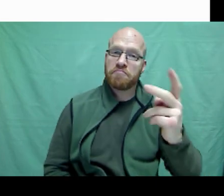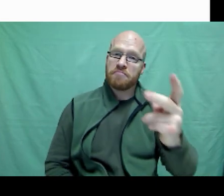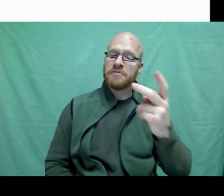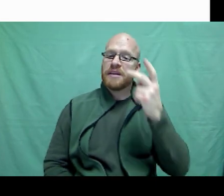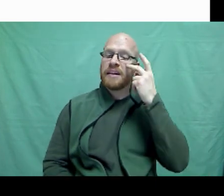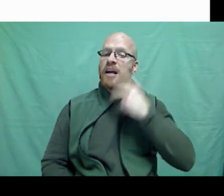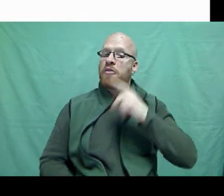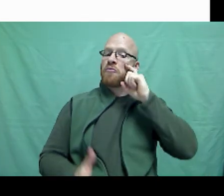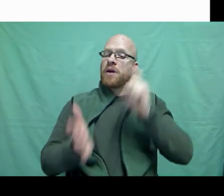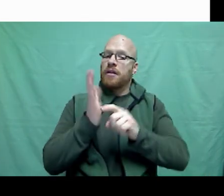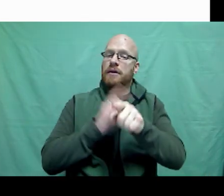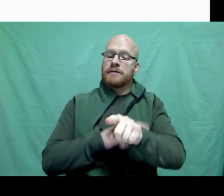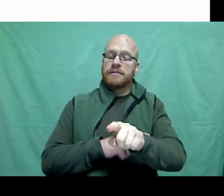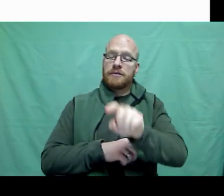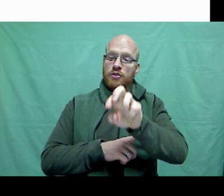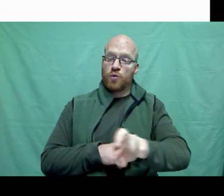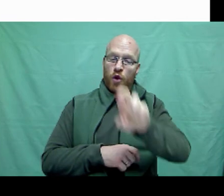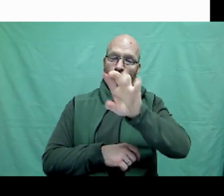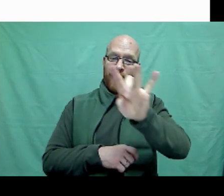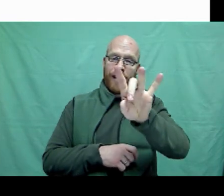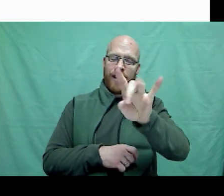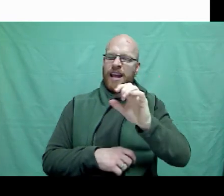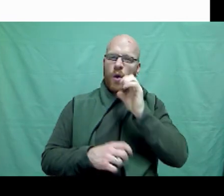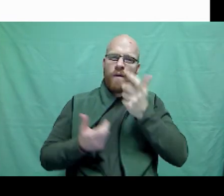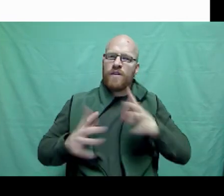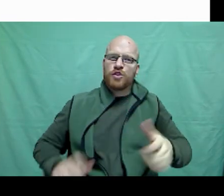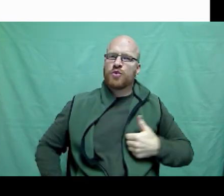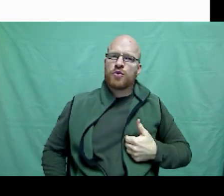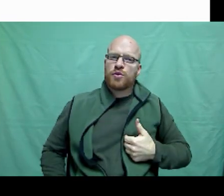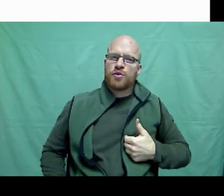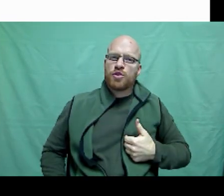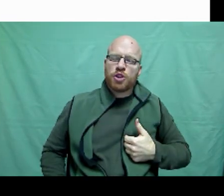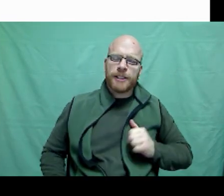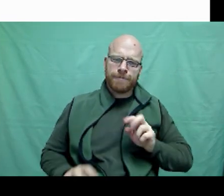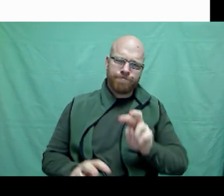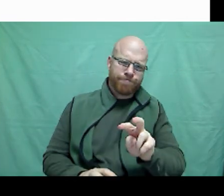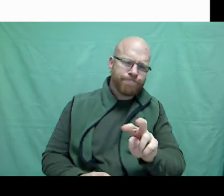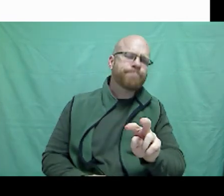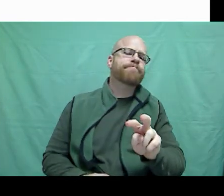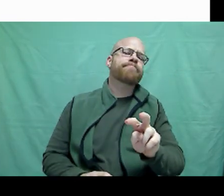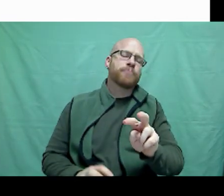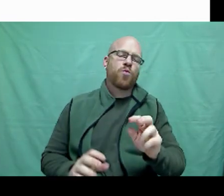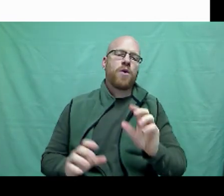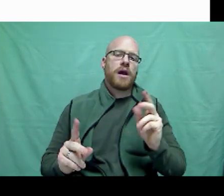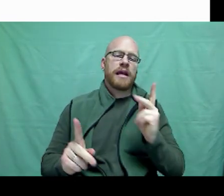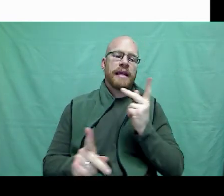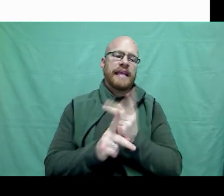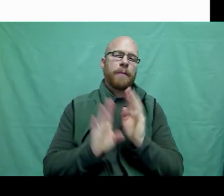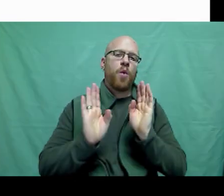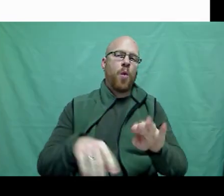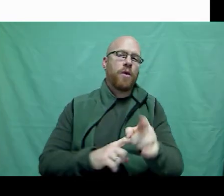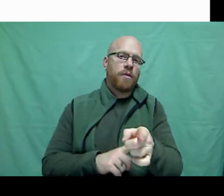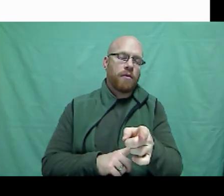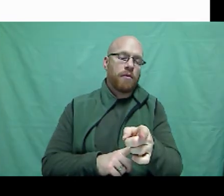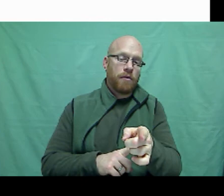So there's our fully simplified answer. The squared of 8, I recognize it as not being finished. It wasn't fully simplified. I could keep going.